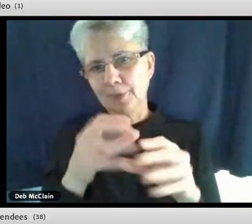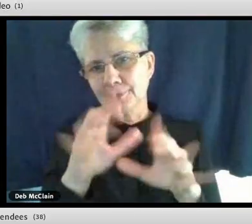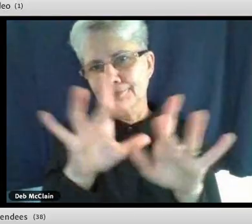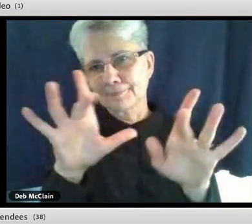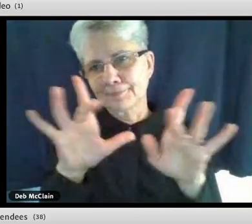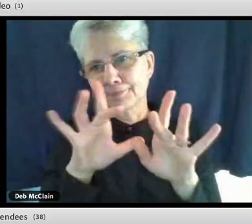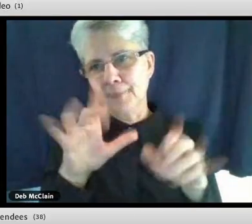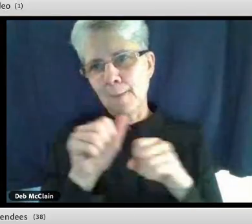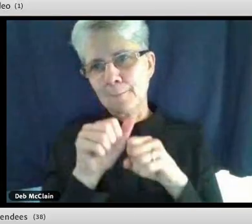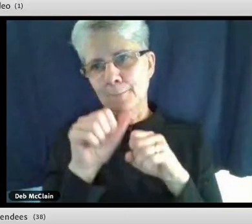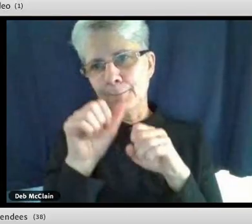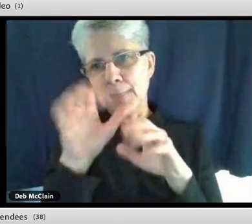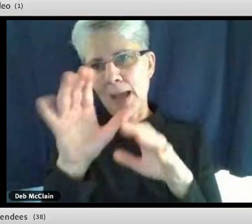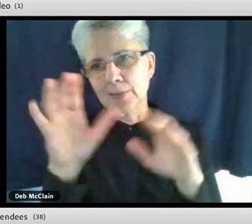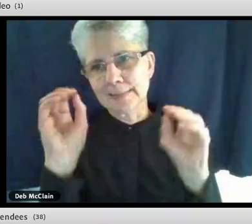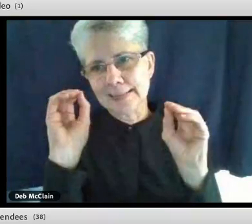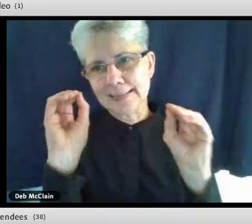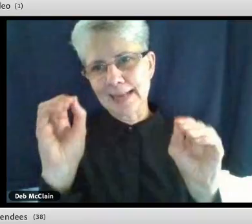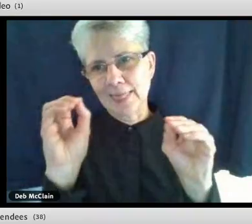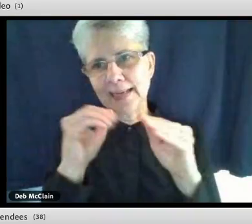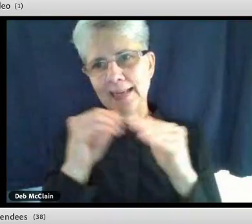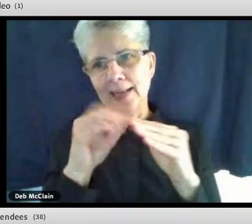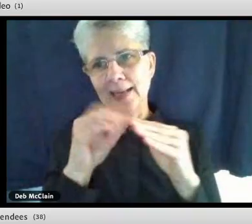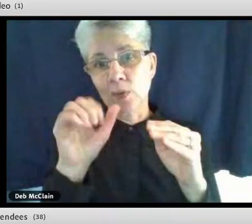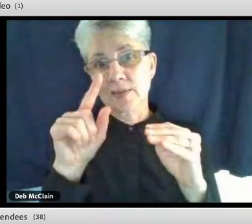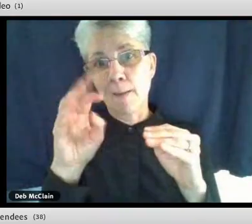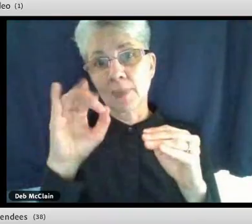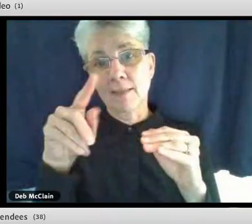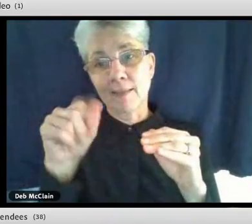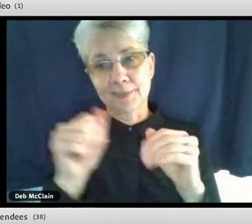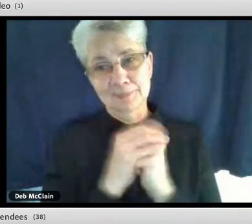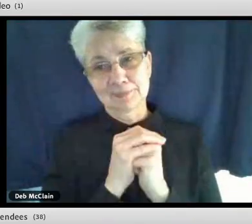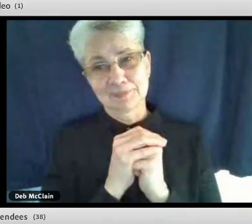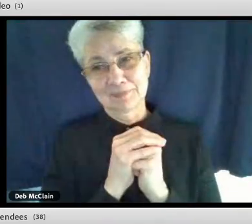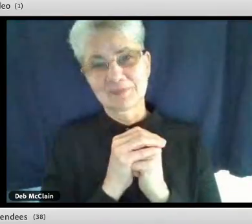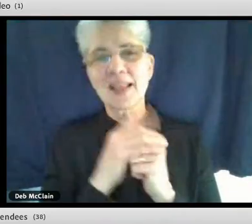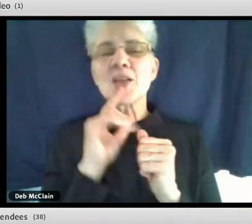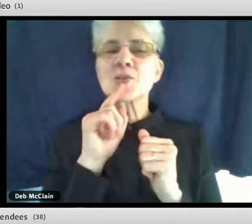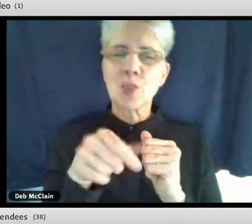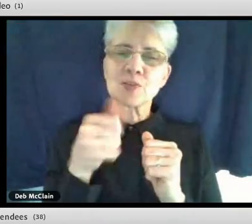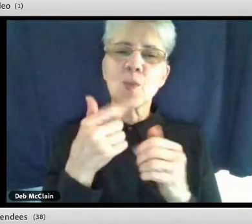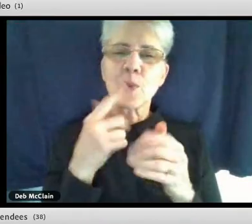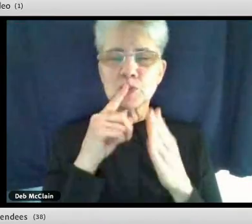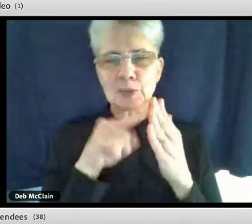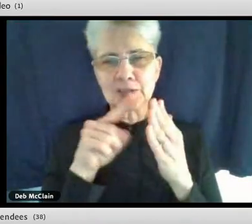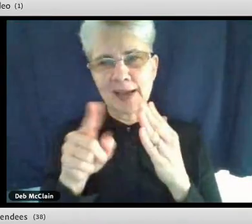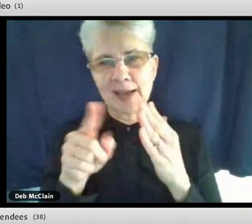and you can see from Google Earth that where I live in Wetumpka is very flat, lots of trees but very flat,